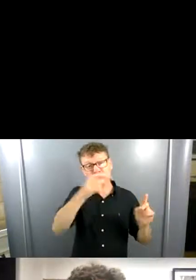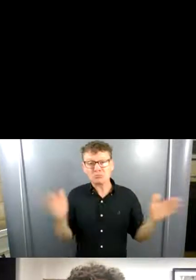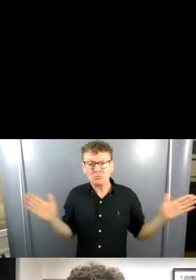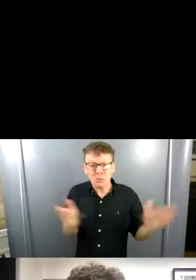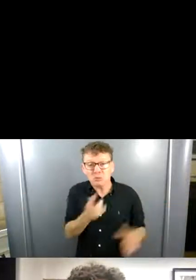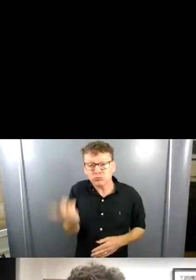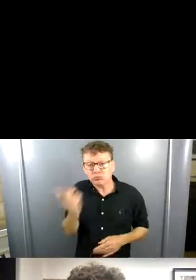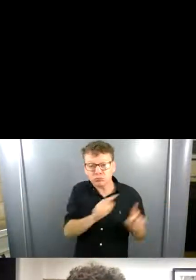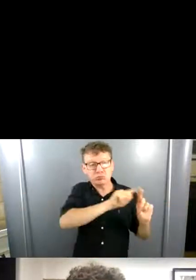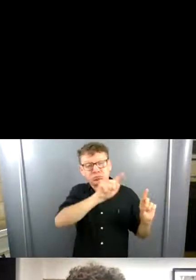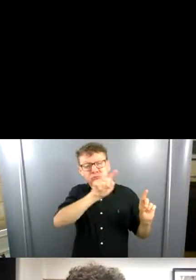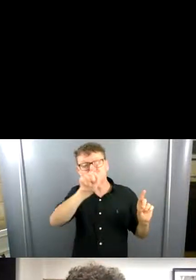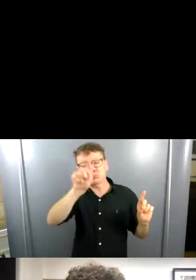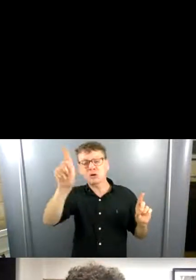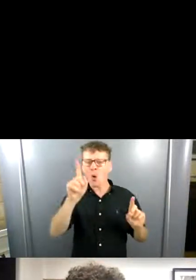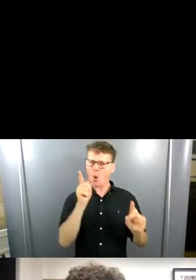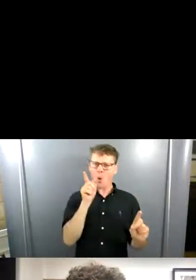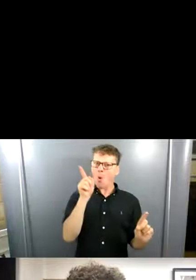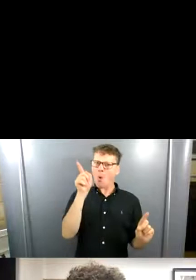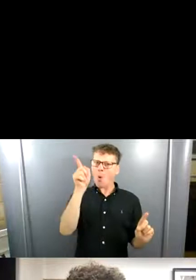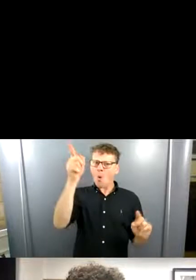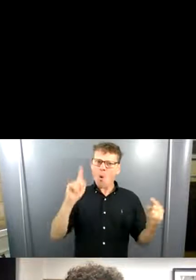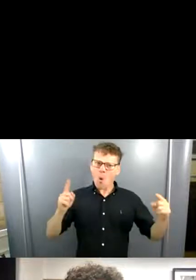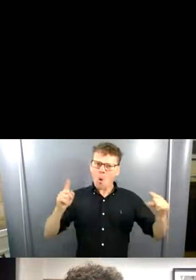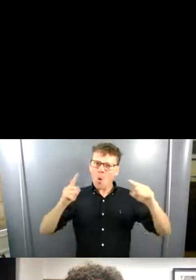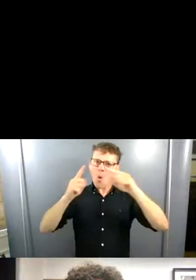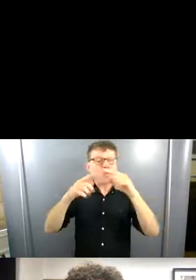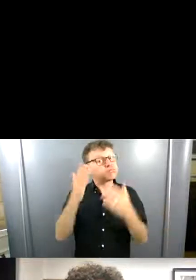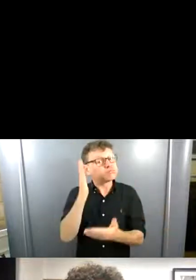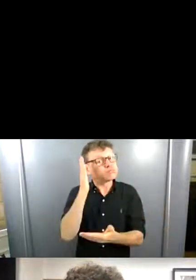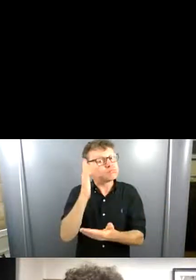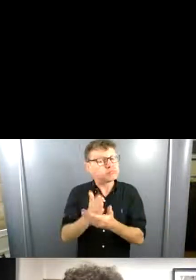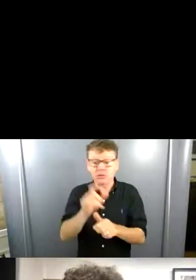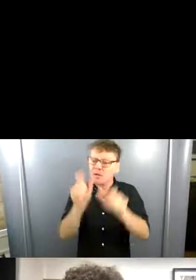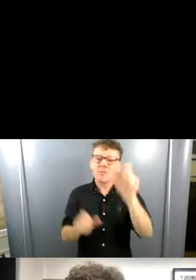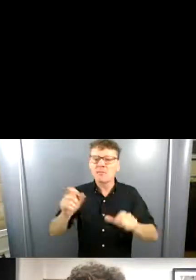may seem like a pretty isolated spot and it's true that the population density is pretty low out here